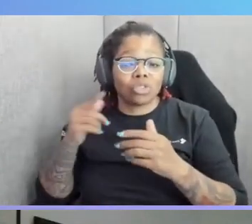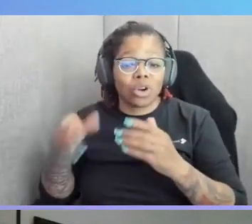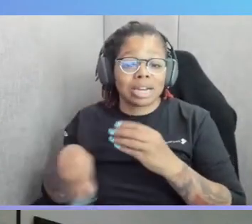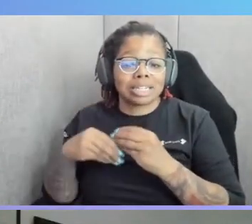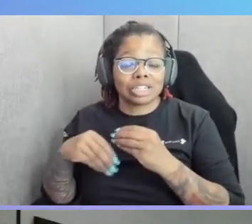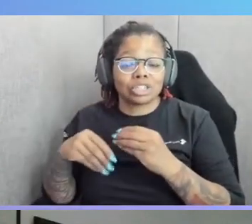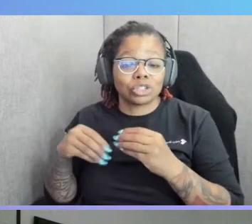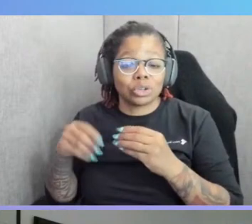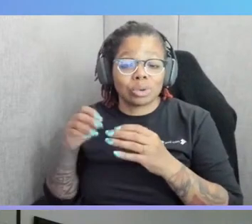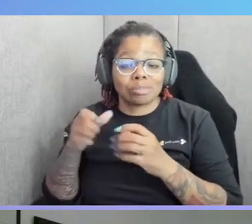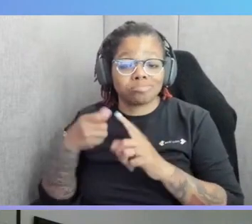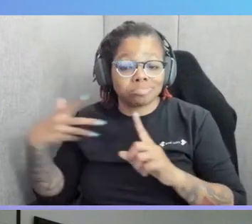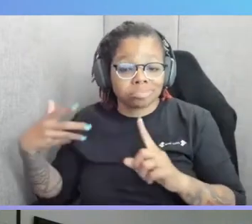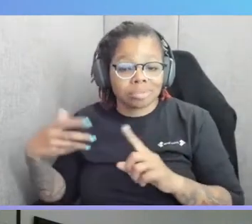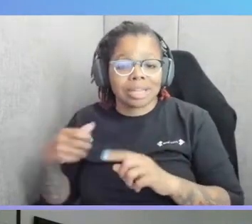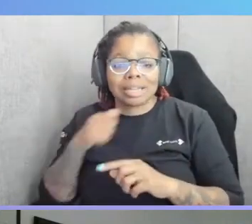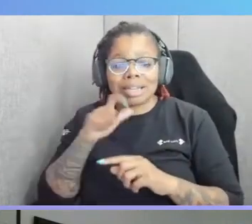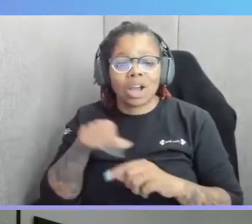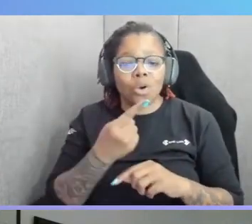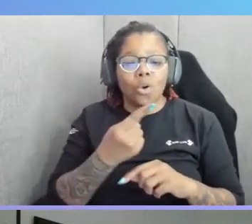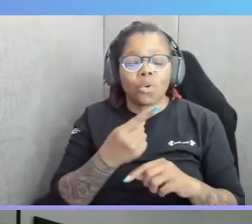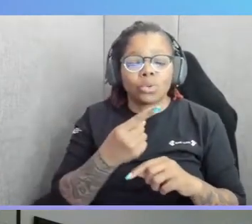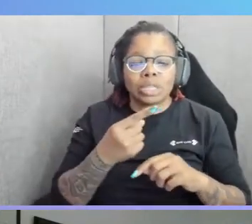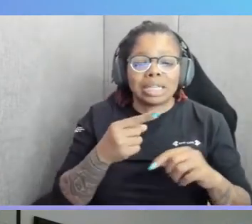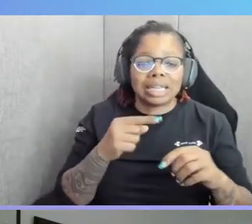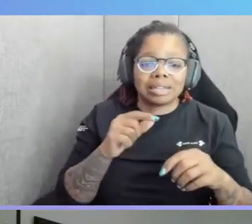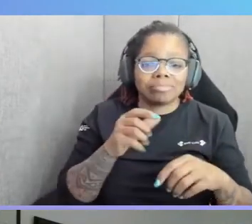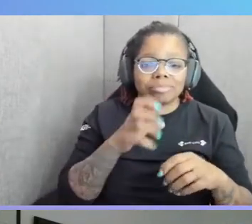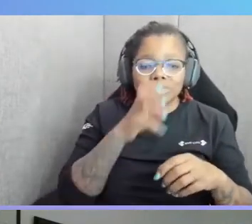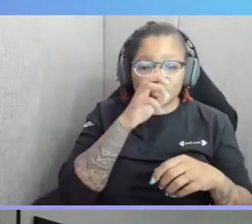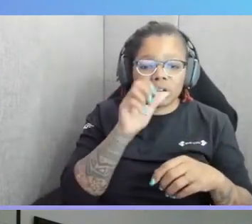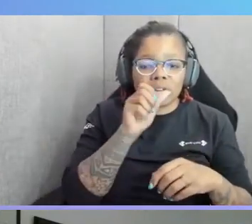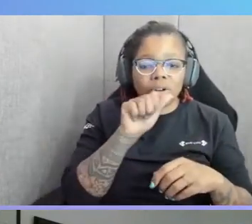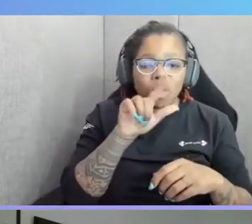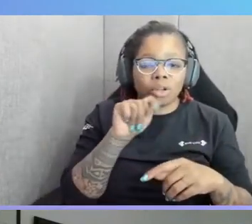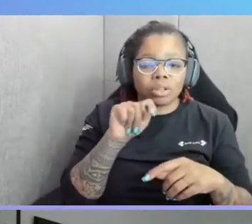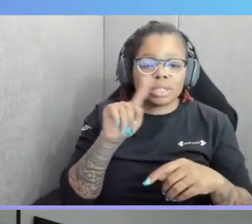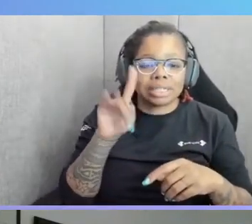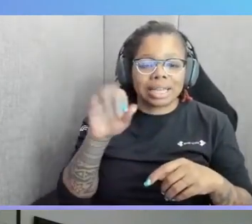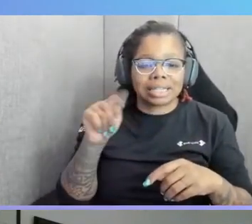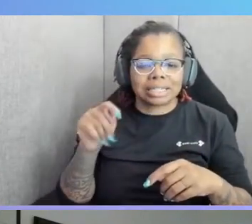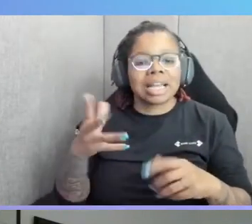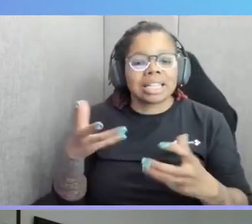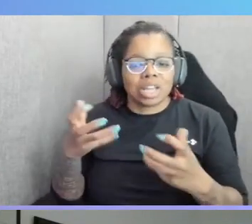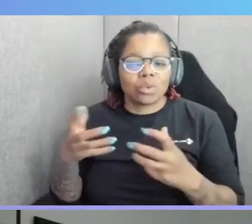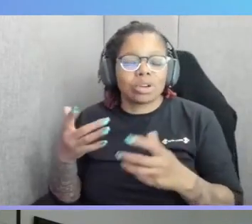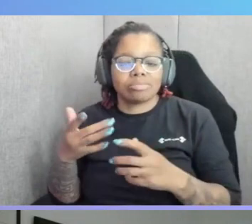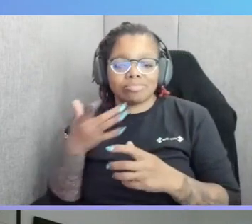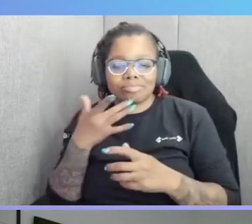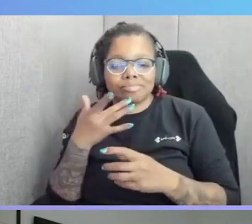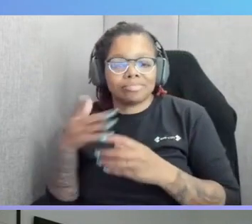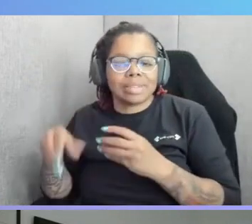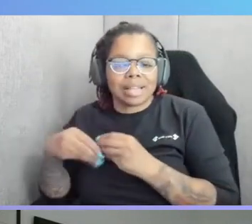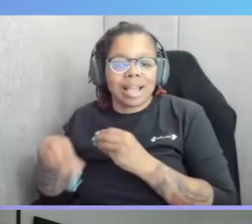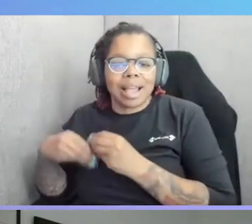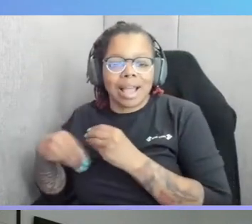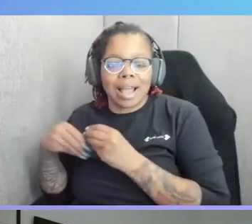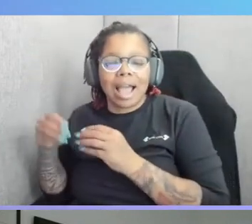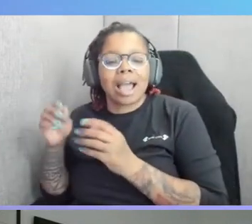the strict alternative text, they were a lot more likely to keep adding in details and it's something we just want to